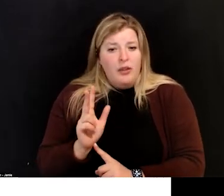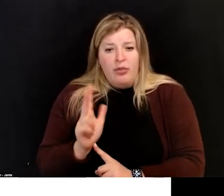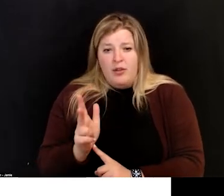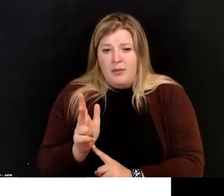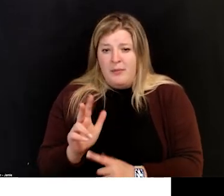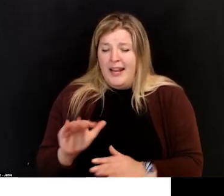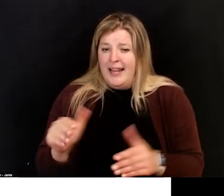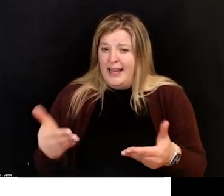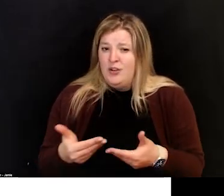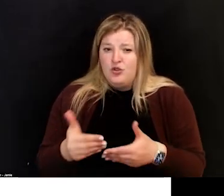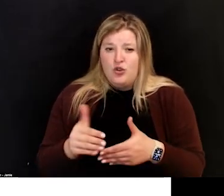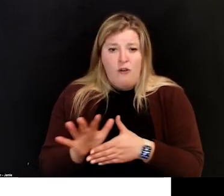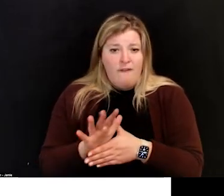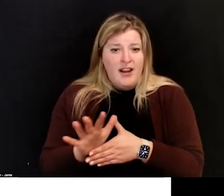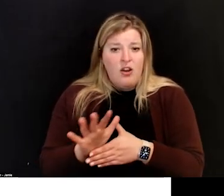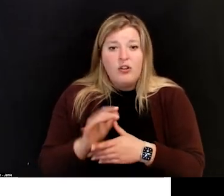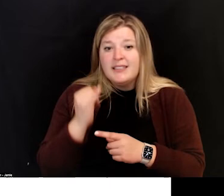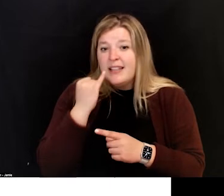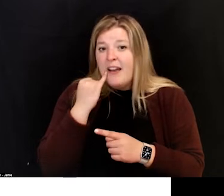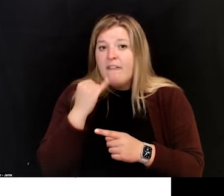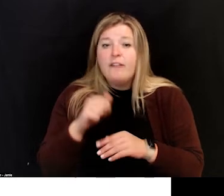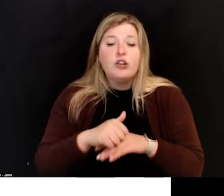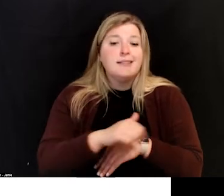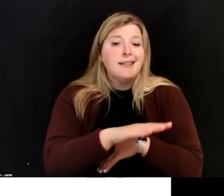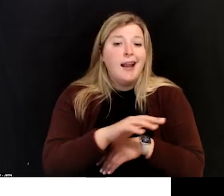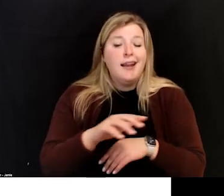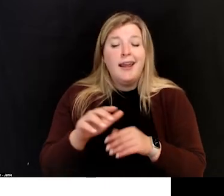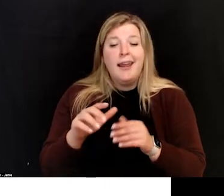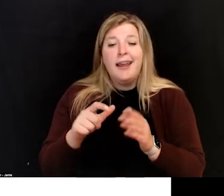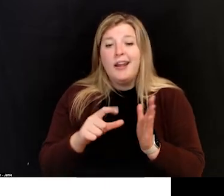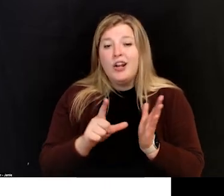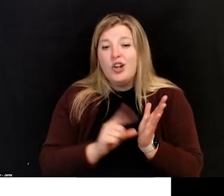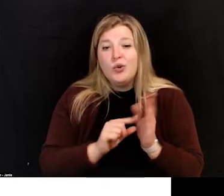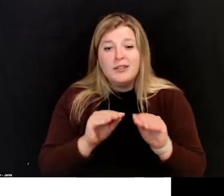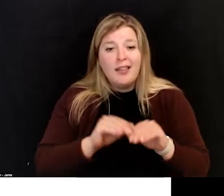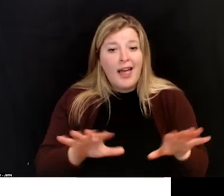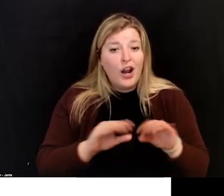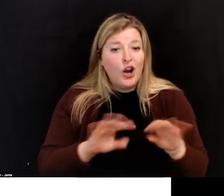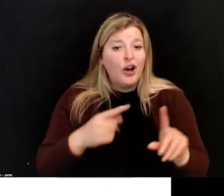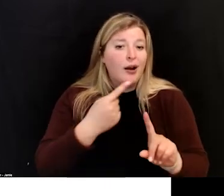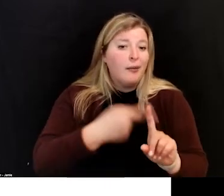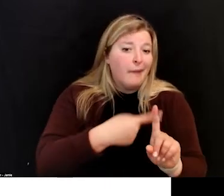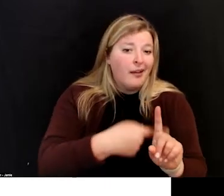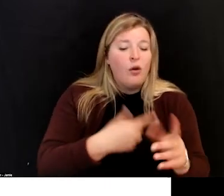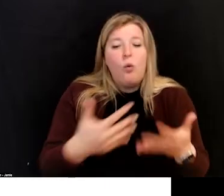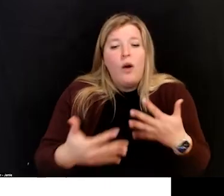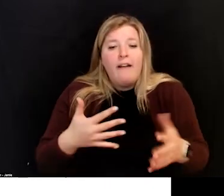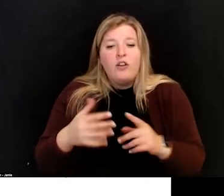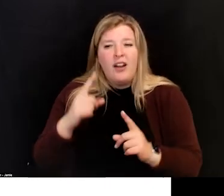in a quick snippet if you're sending out a newsletter or you can send an email. And I think the whole thing together is ten minutes.